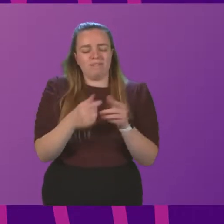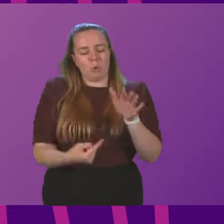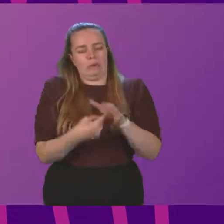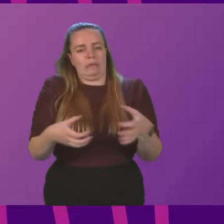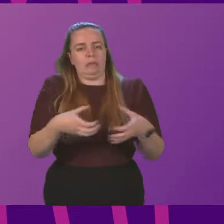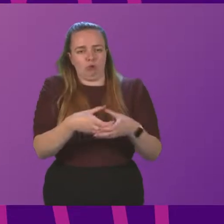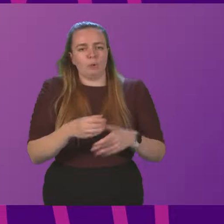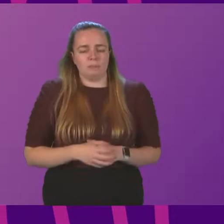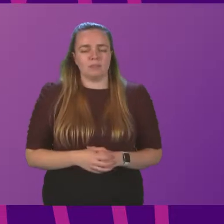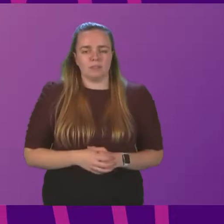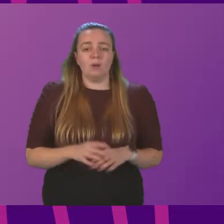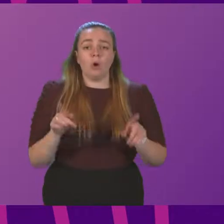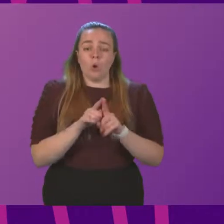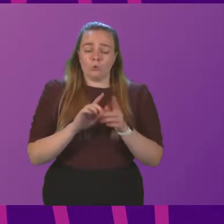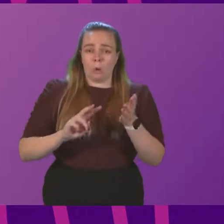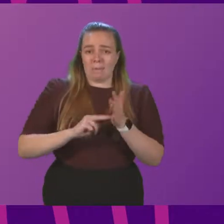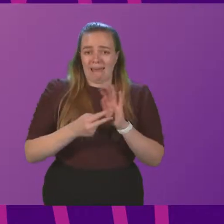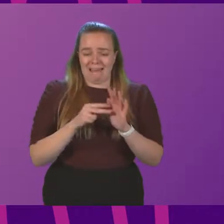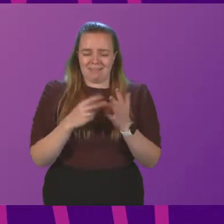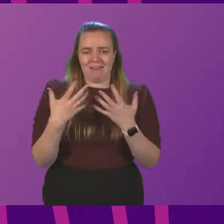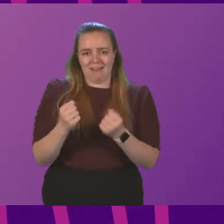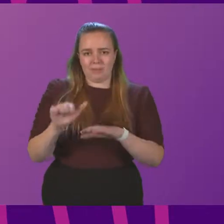We also intend to move towards a system that enables online